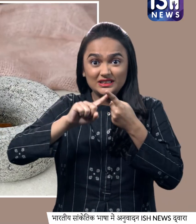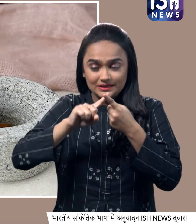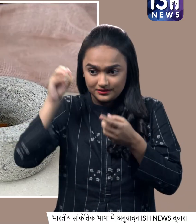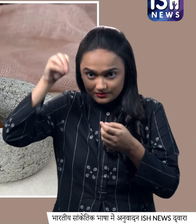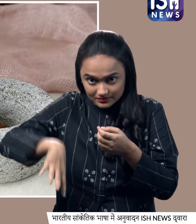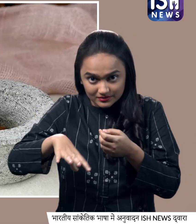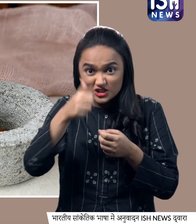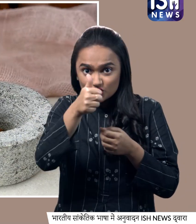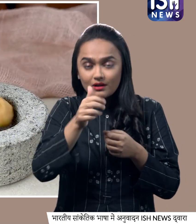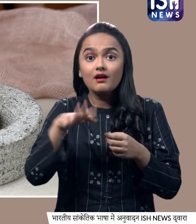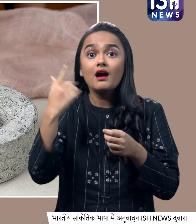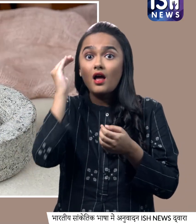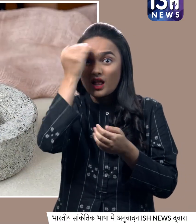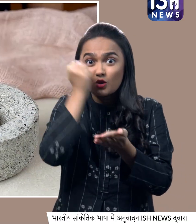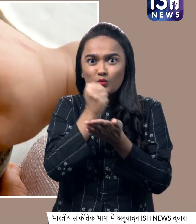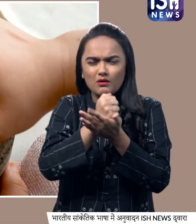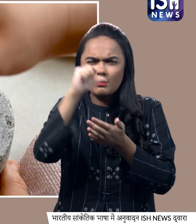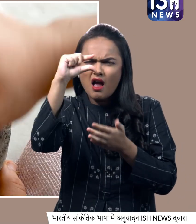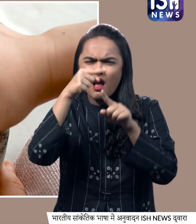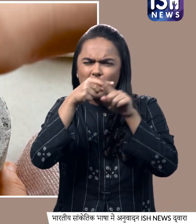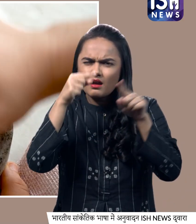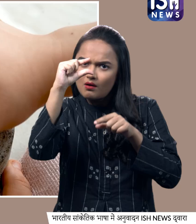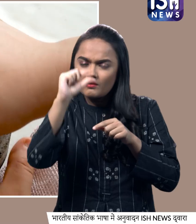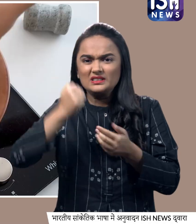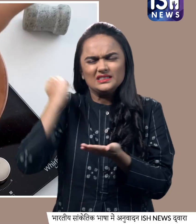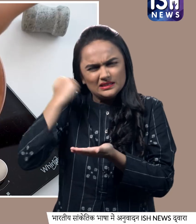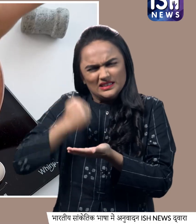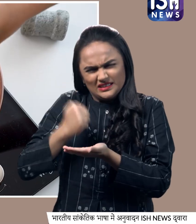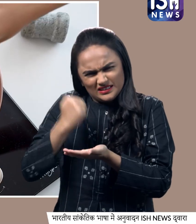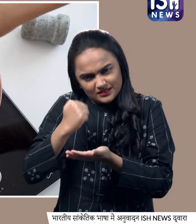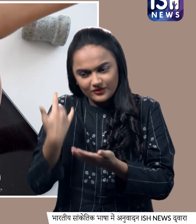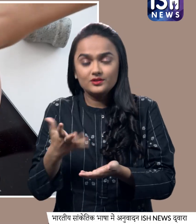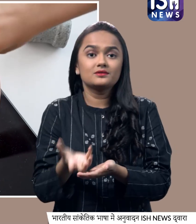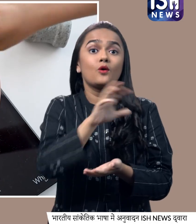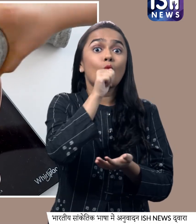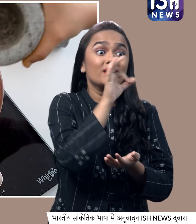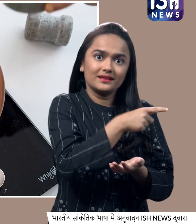and a 1/2 inch piece of ginger Grind them properly and add them to the water